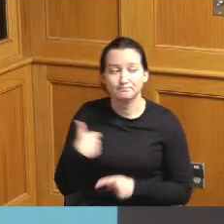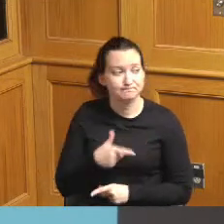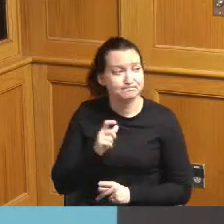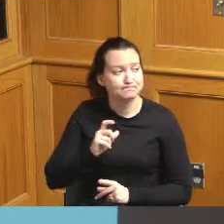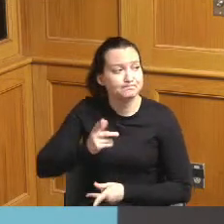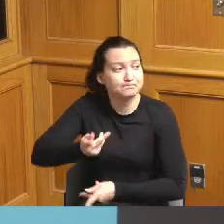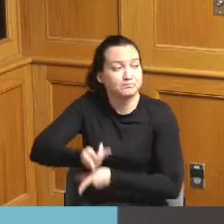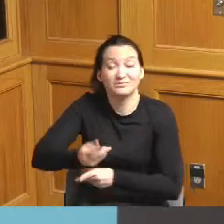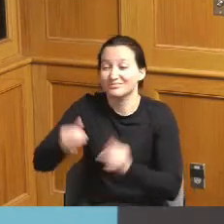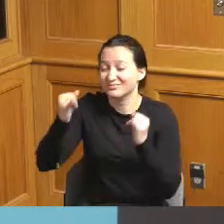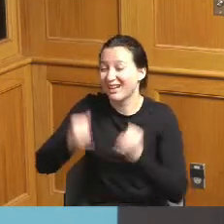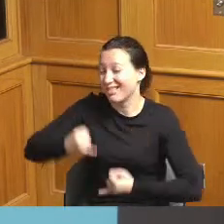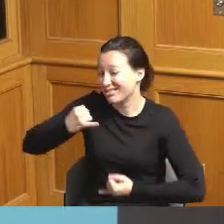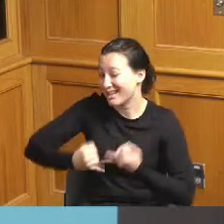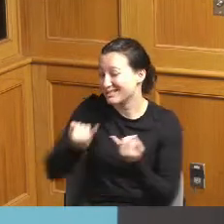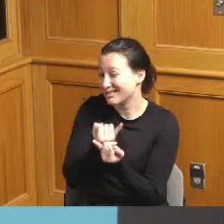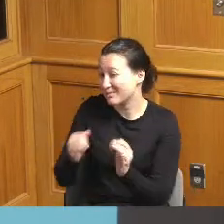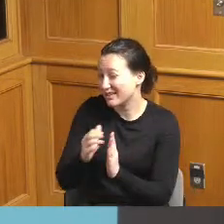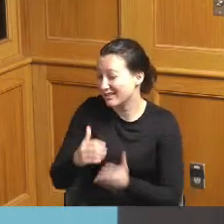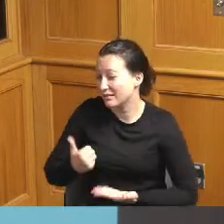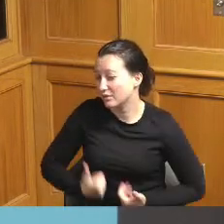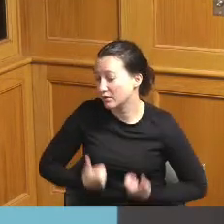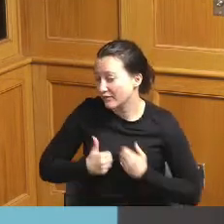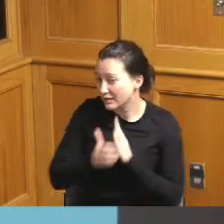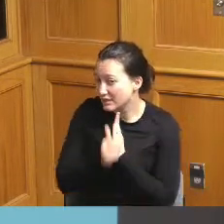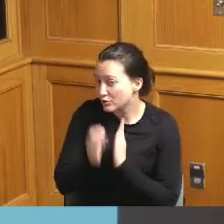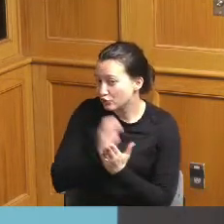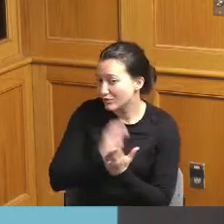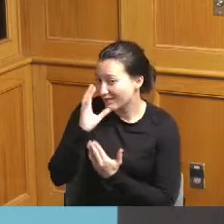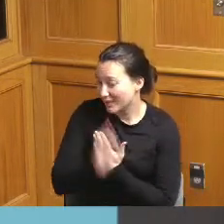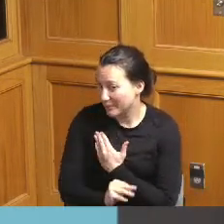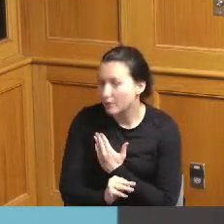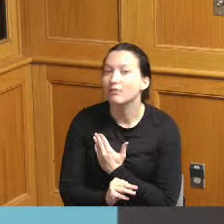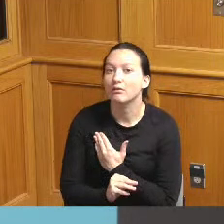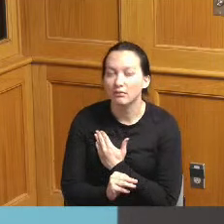and then finally Independent Living skills curriculum is a curriculum that'll offer